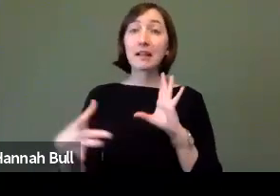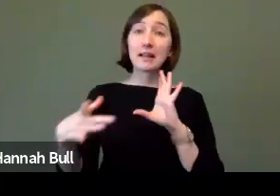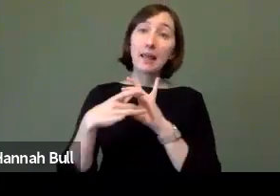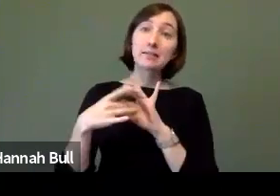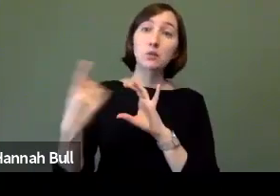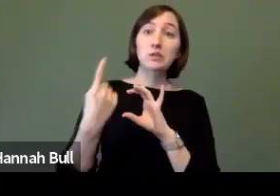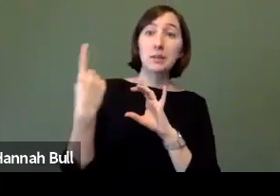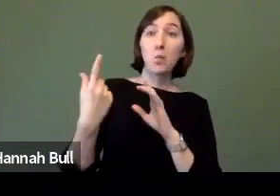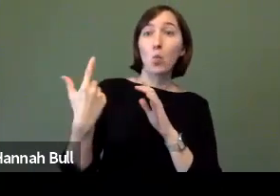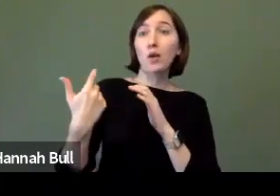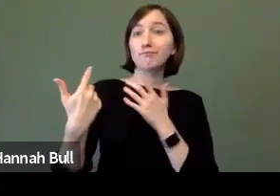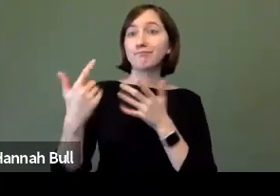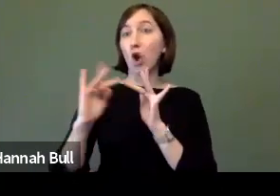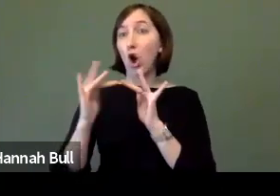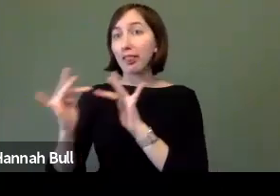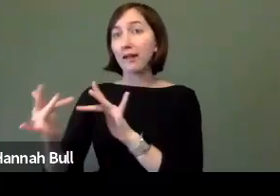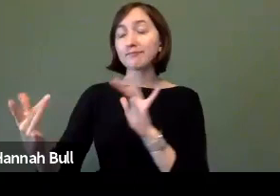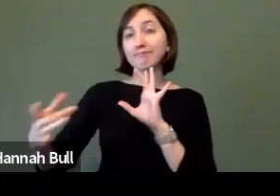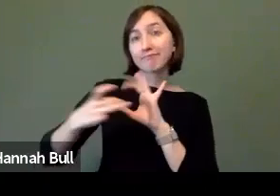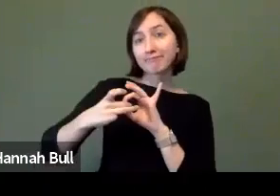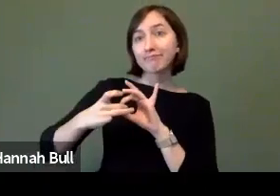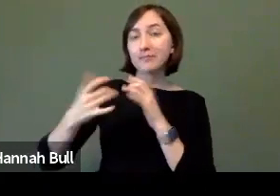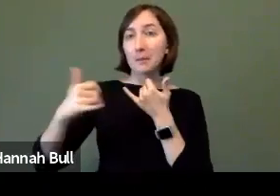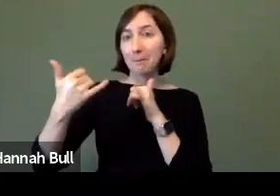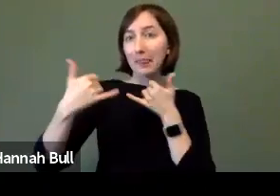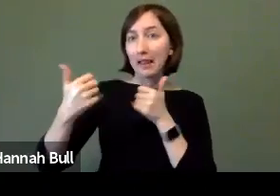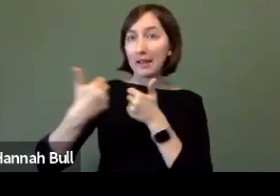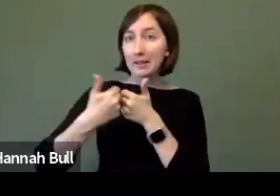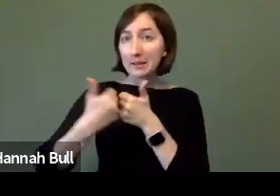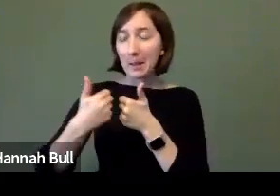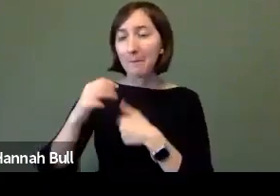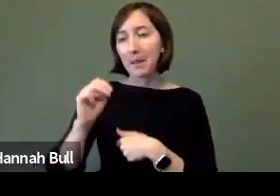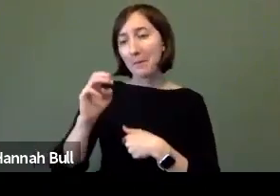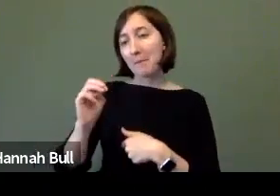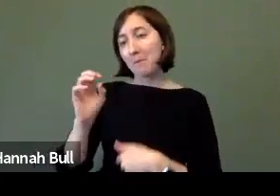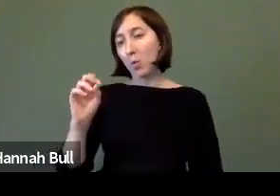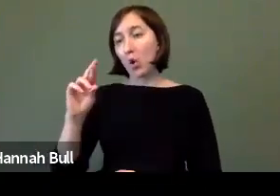to play a game together. That could be in an NORPG